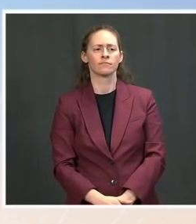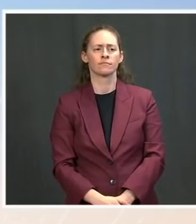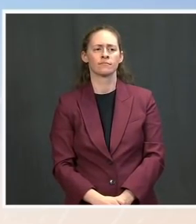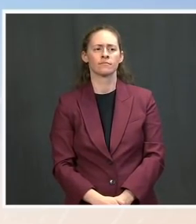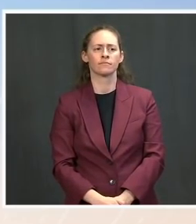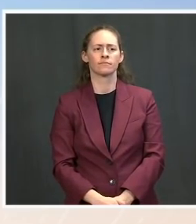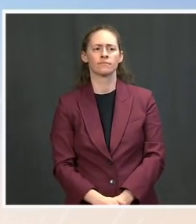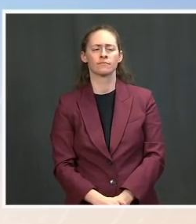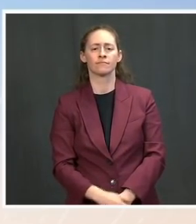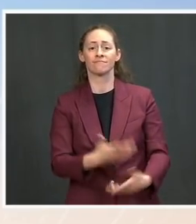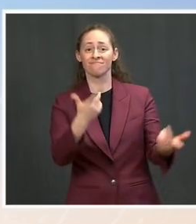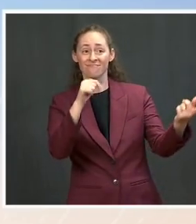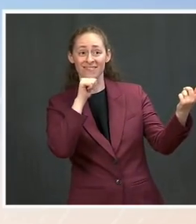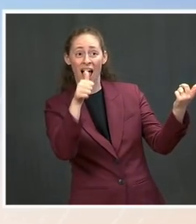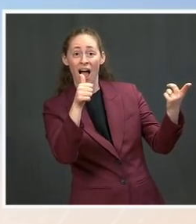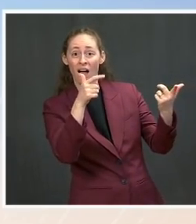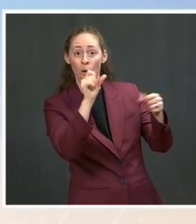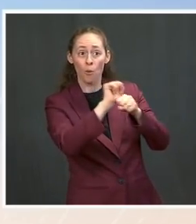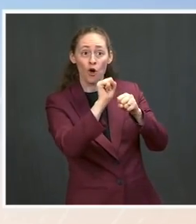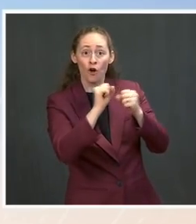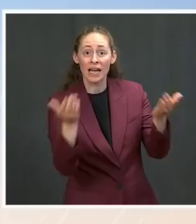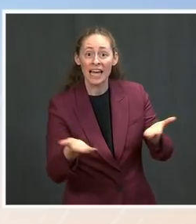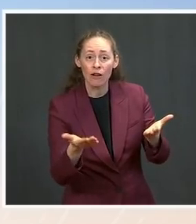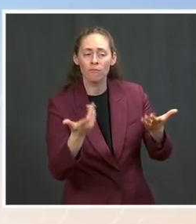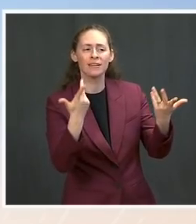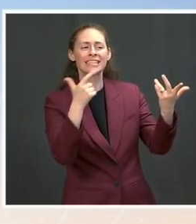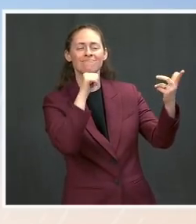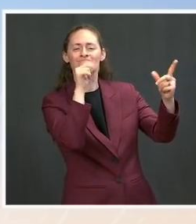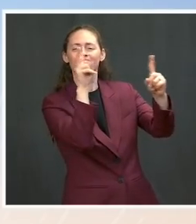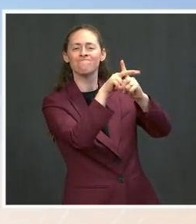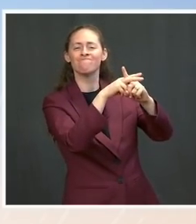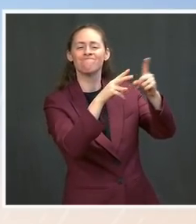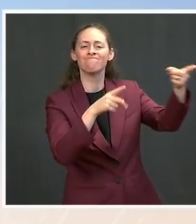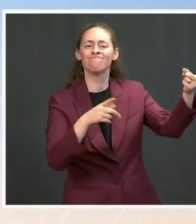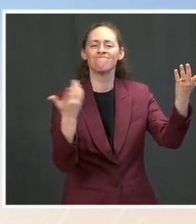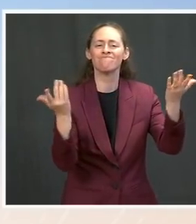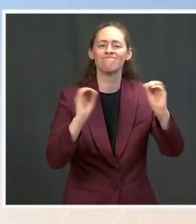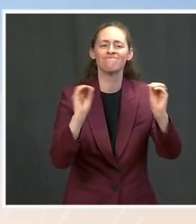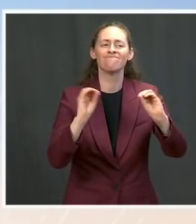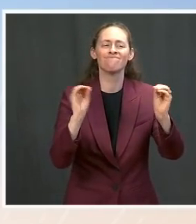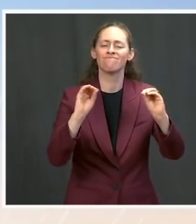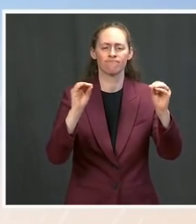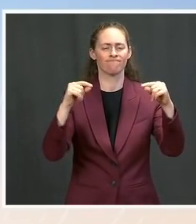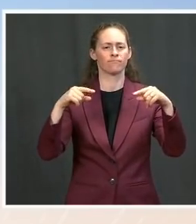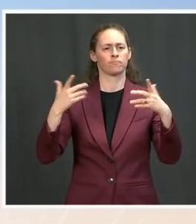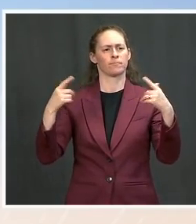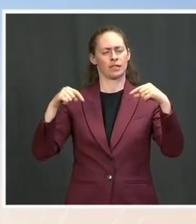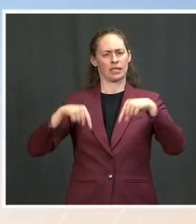I'm not going to speak on interest rates. But we also take inflationary risk incredibly seriously,